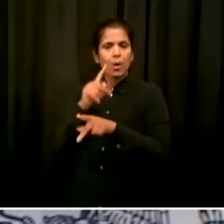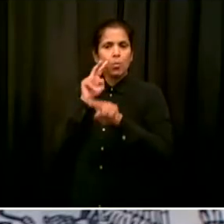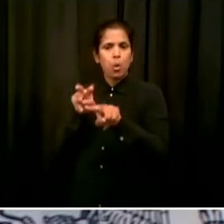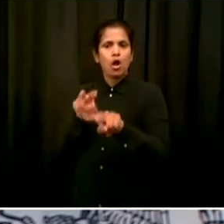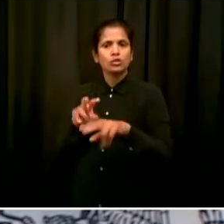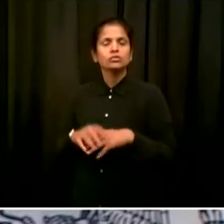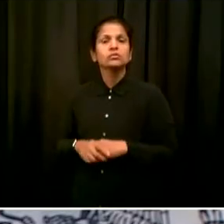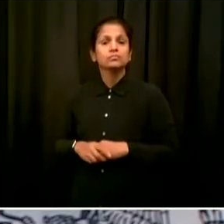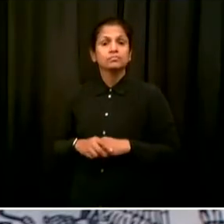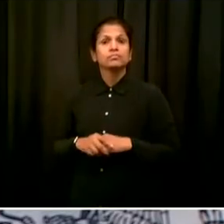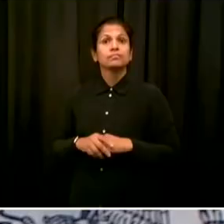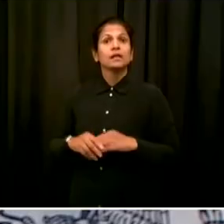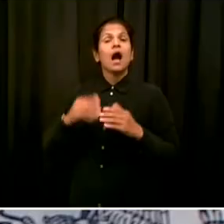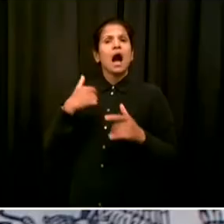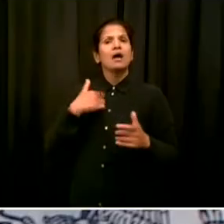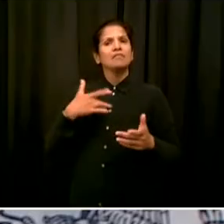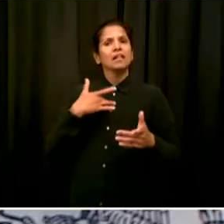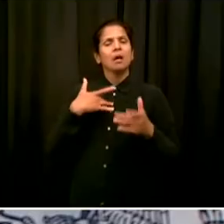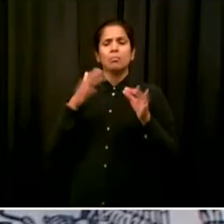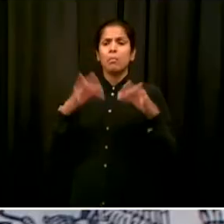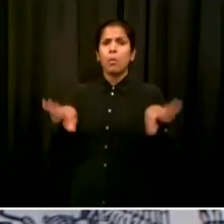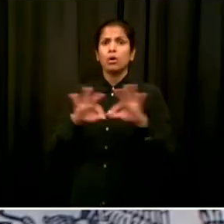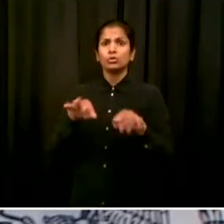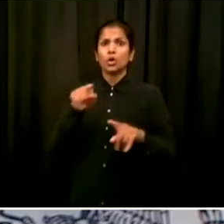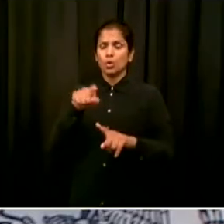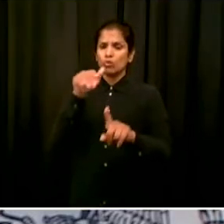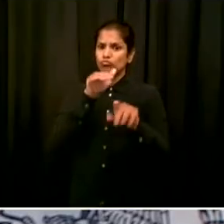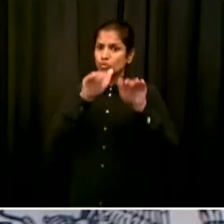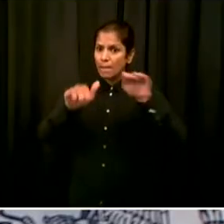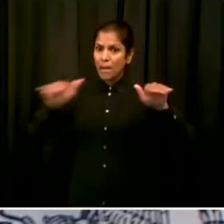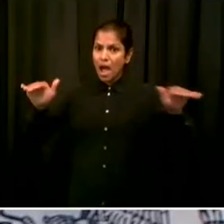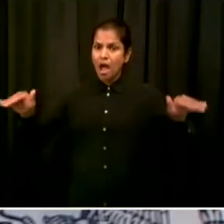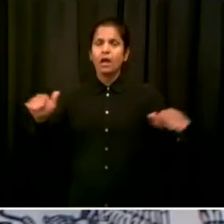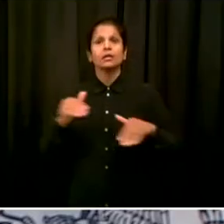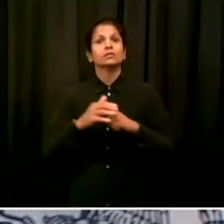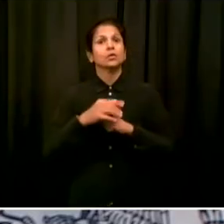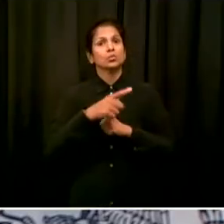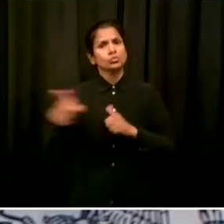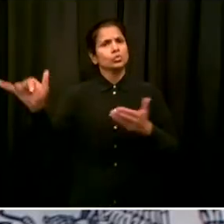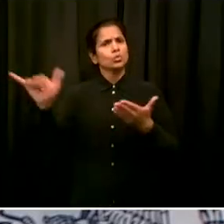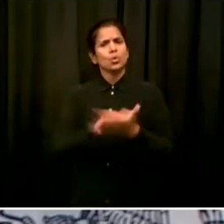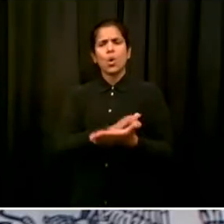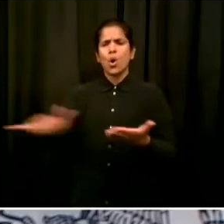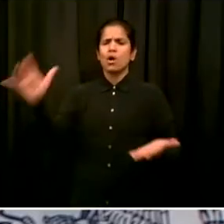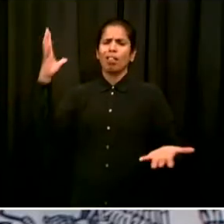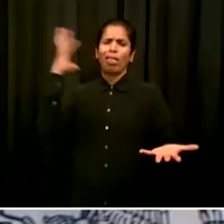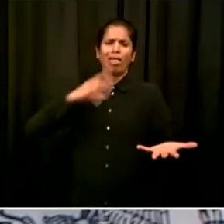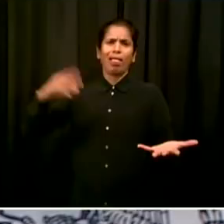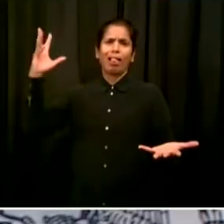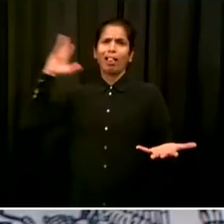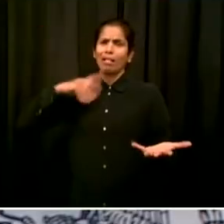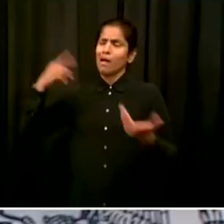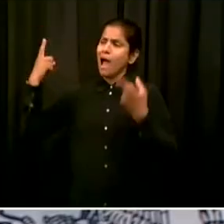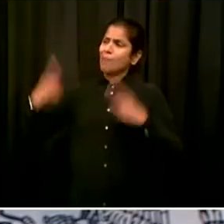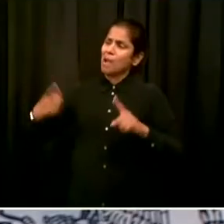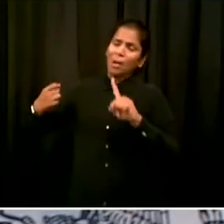IMIRG PINOT EHRE IS THAT NEW YORK